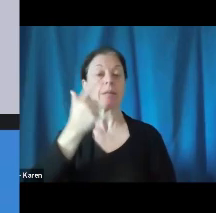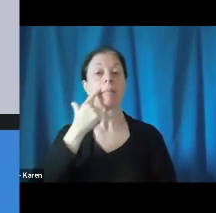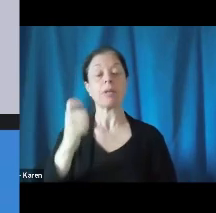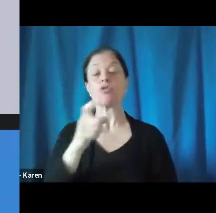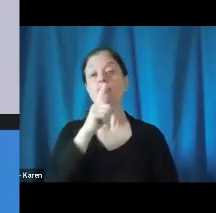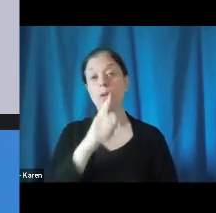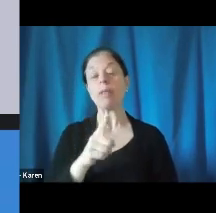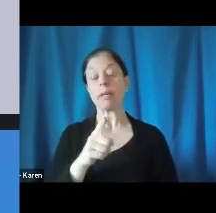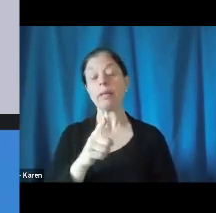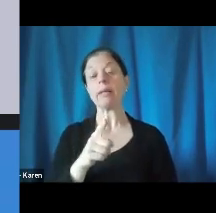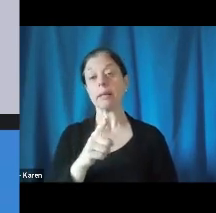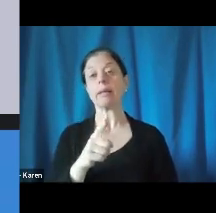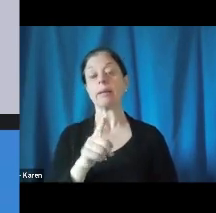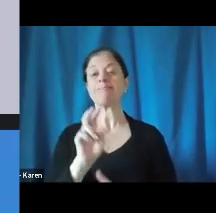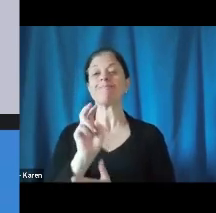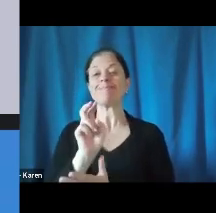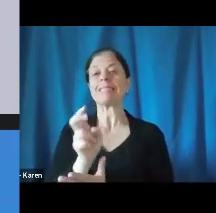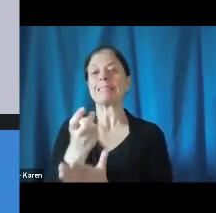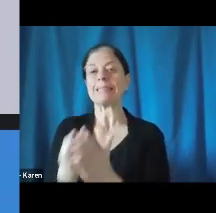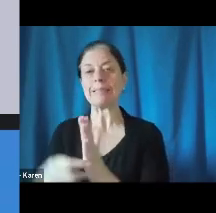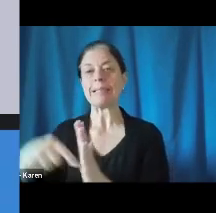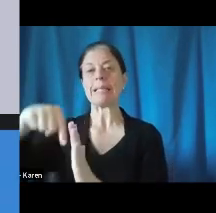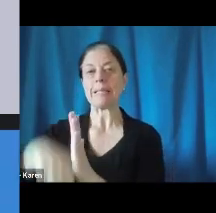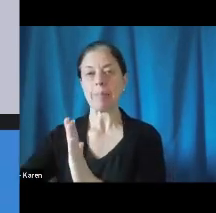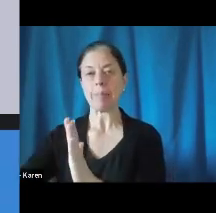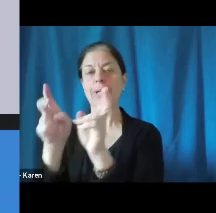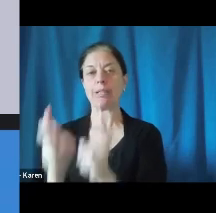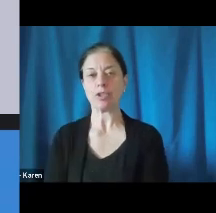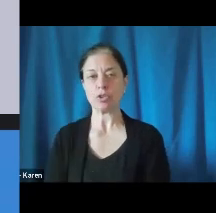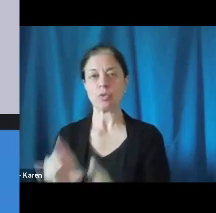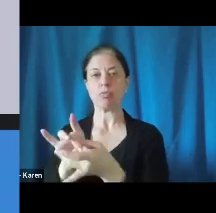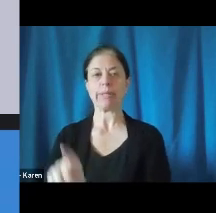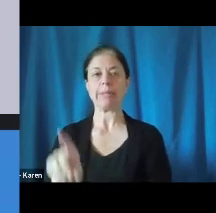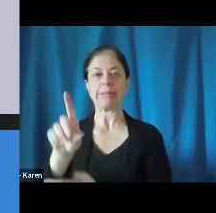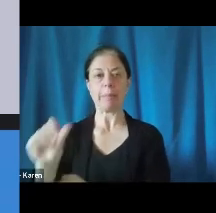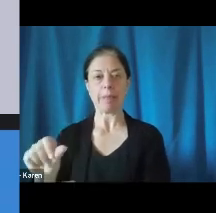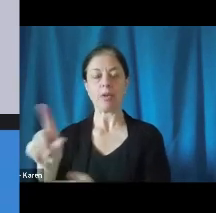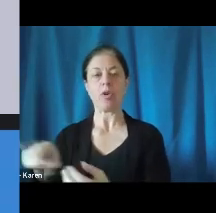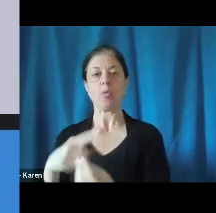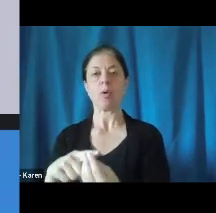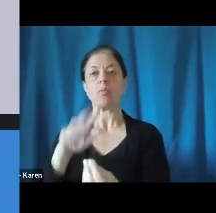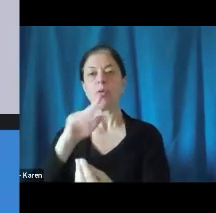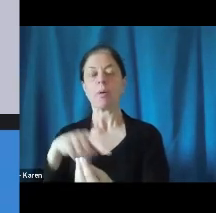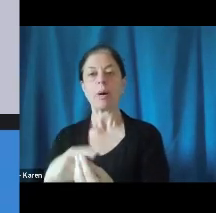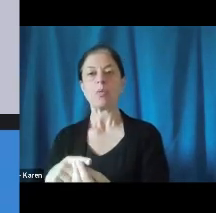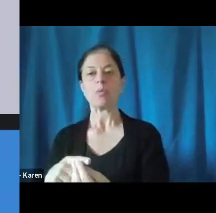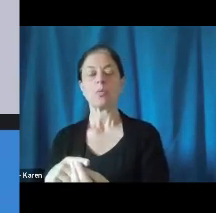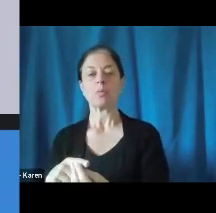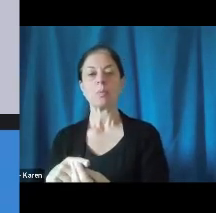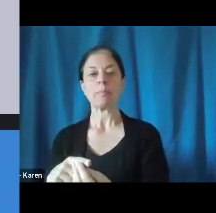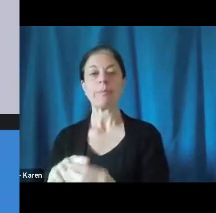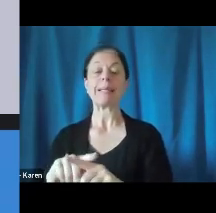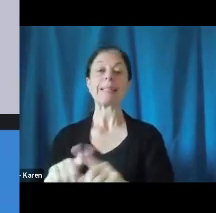sense. Disability justice is another framework for us to